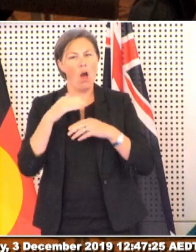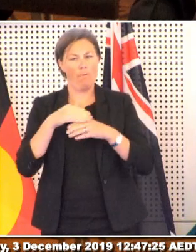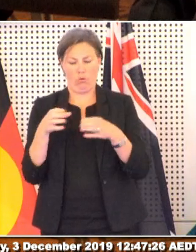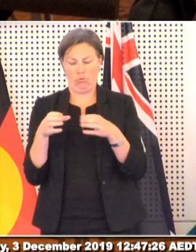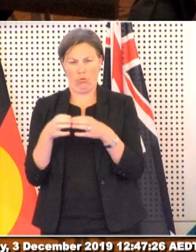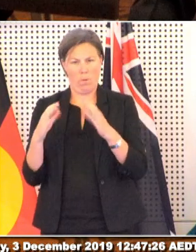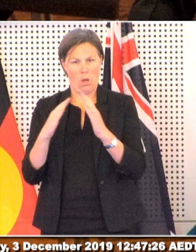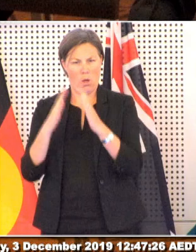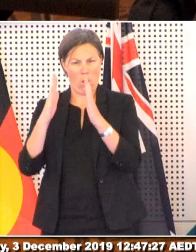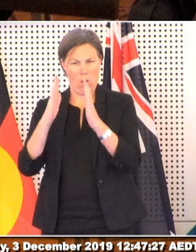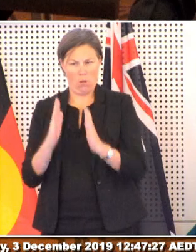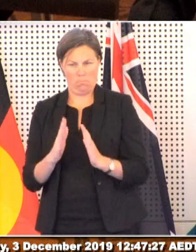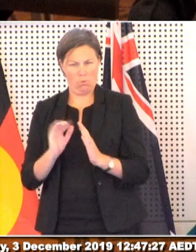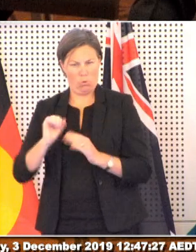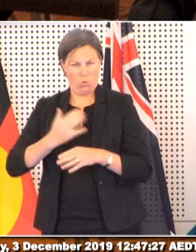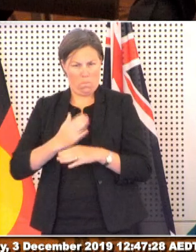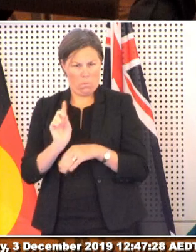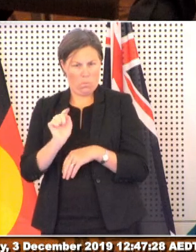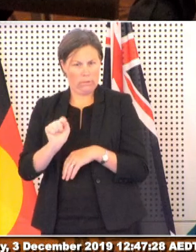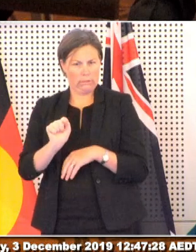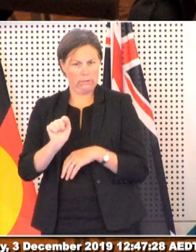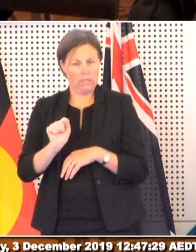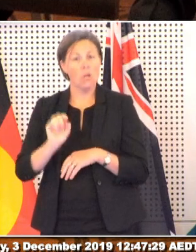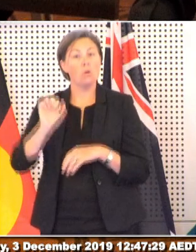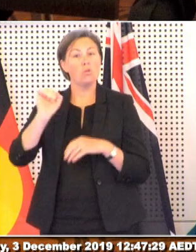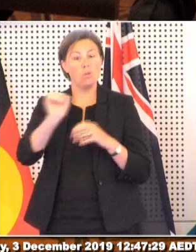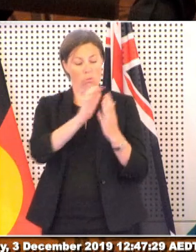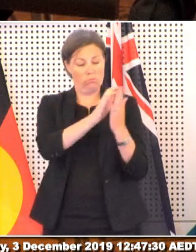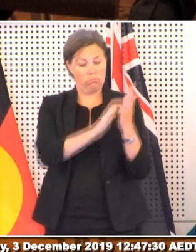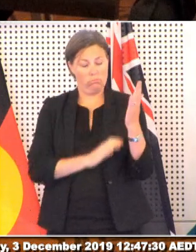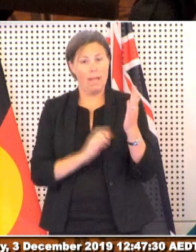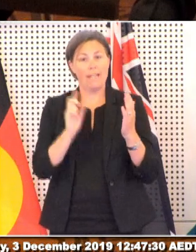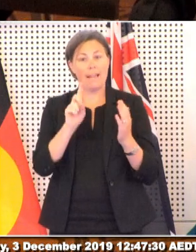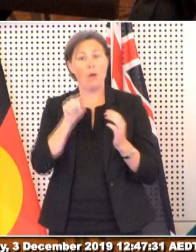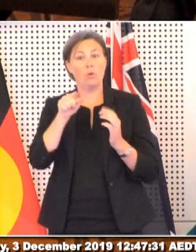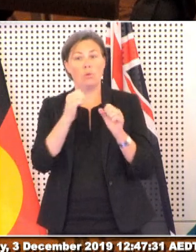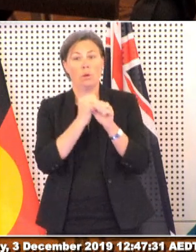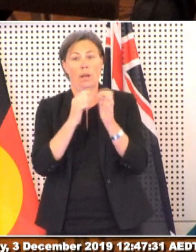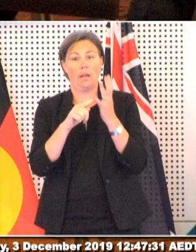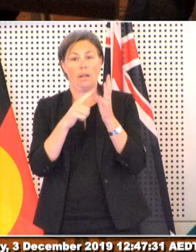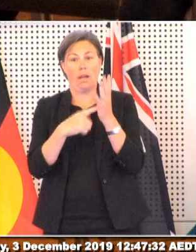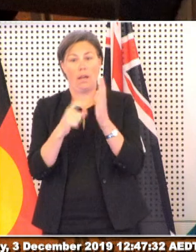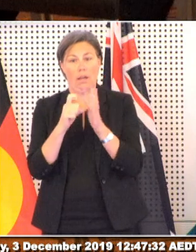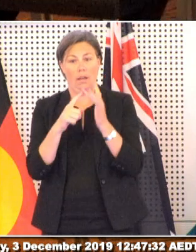So reading your statement, I think you’re currently the guardian for 938 people in